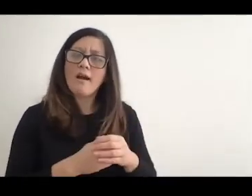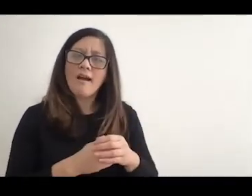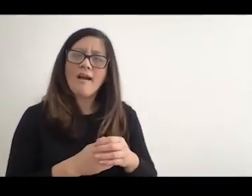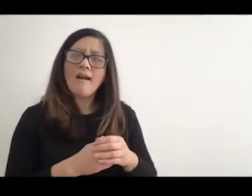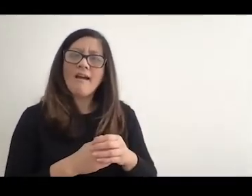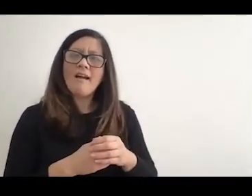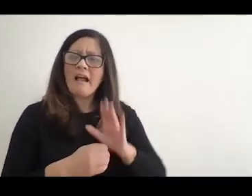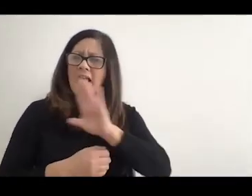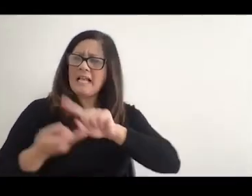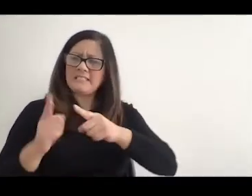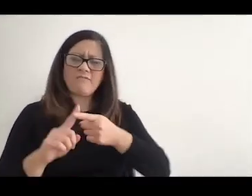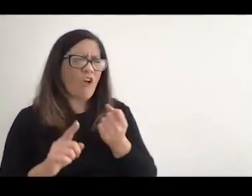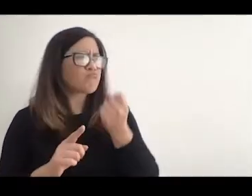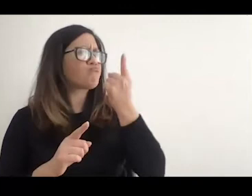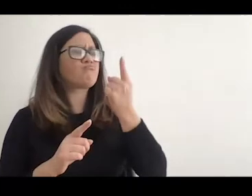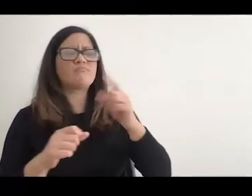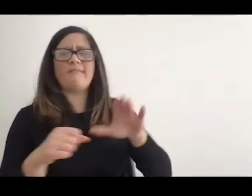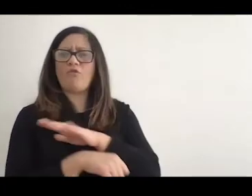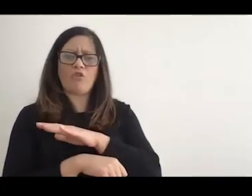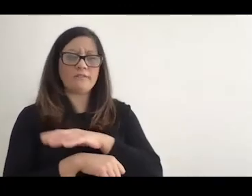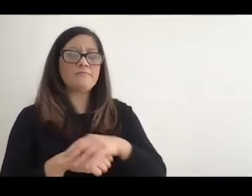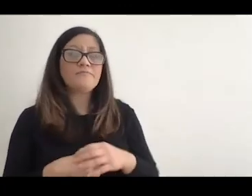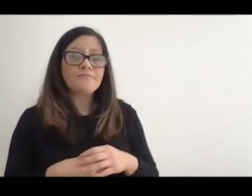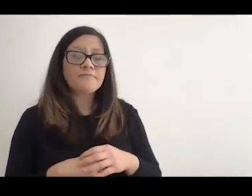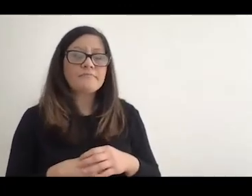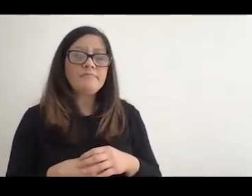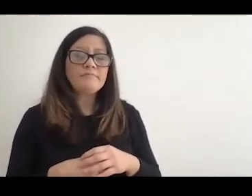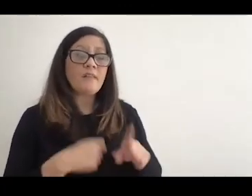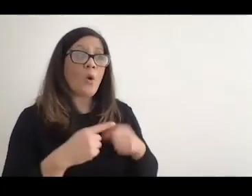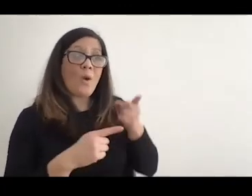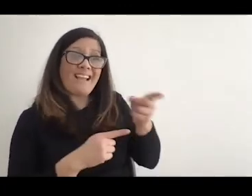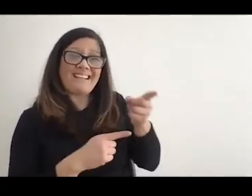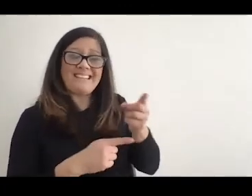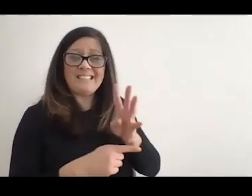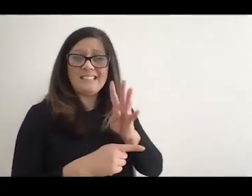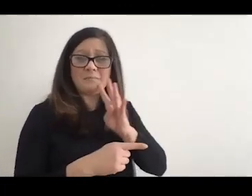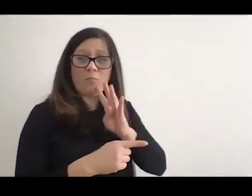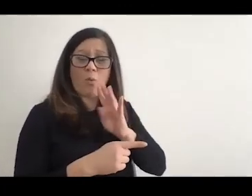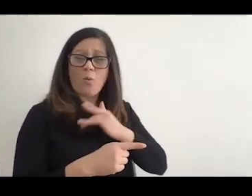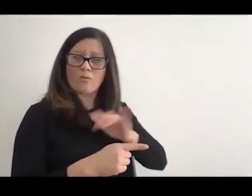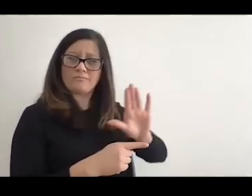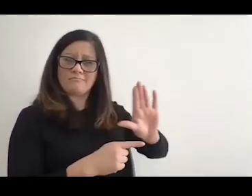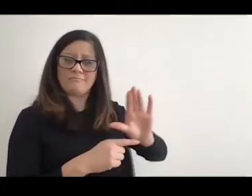and his friend totally understood him. However, when he spoke in the way that he spoke,